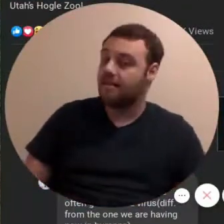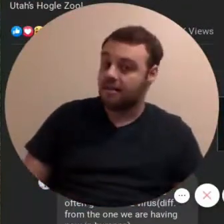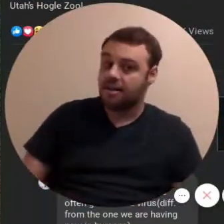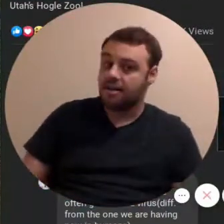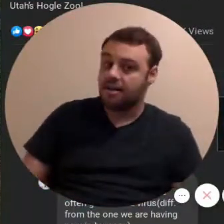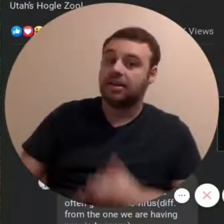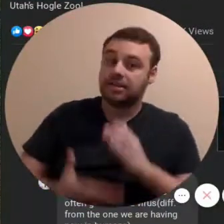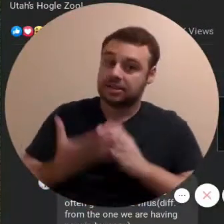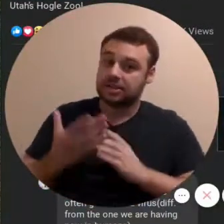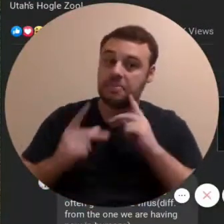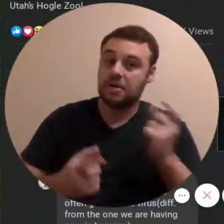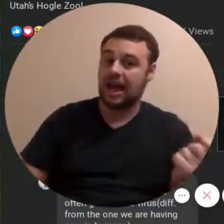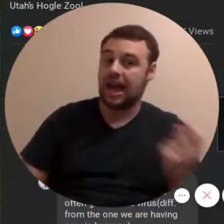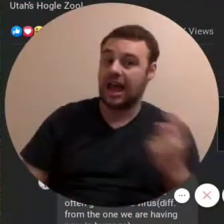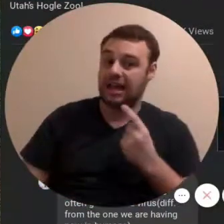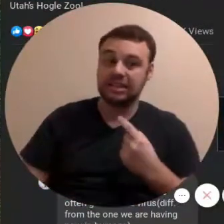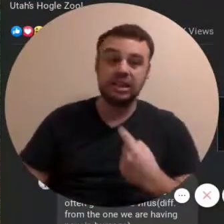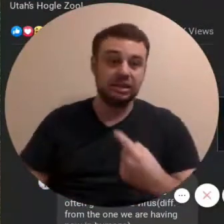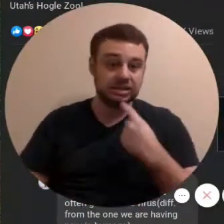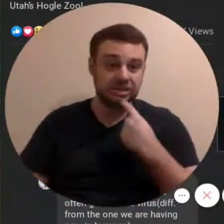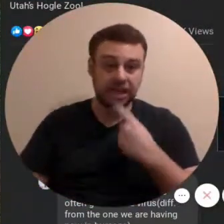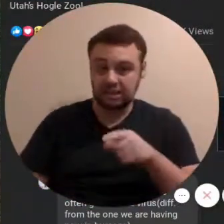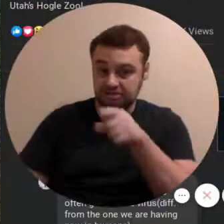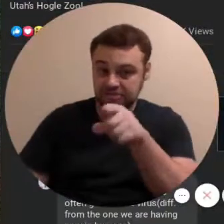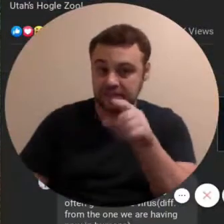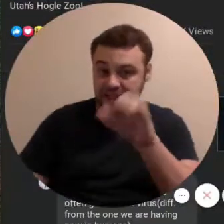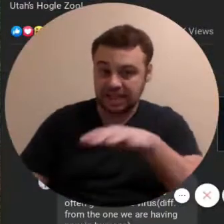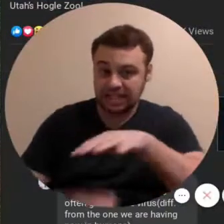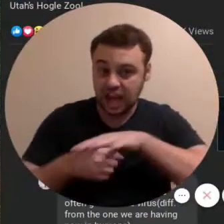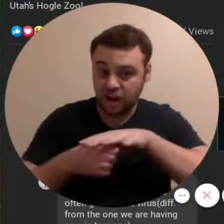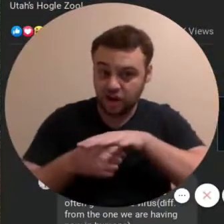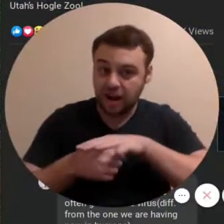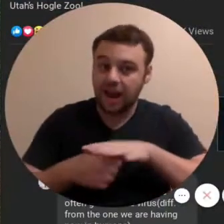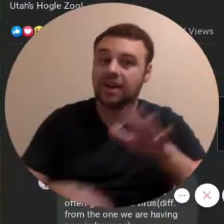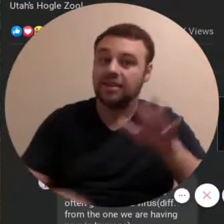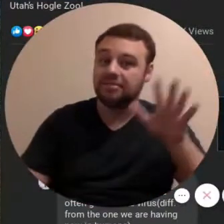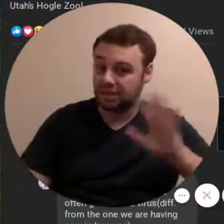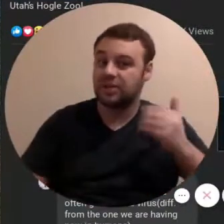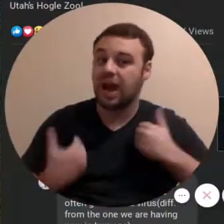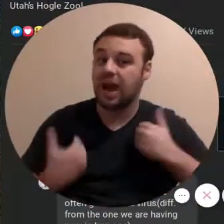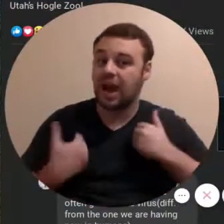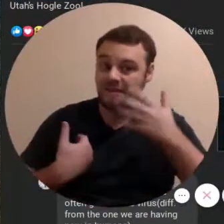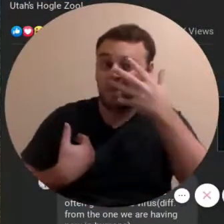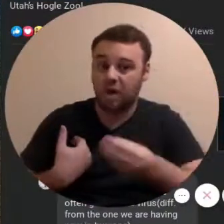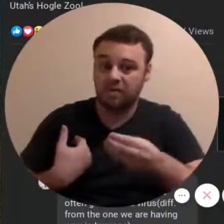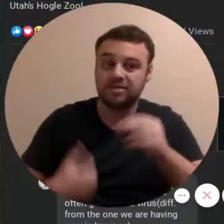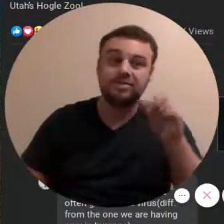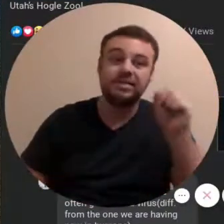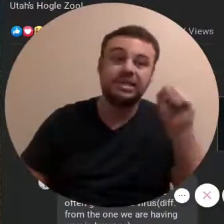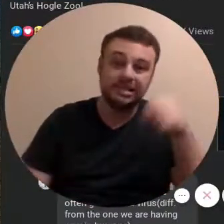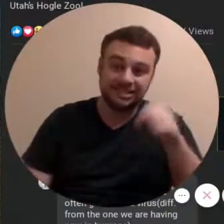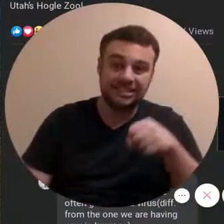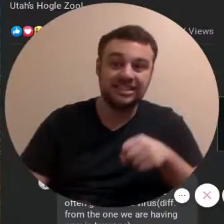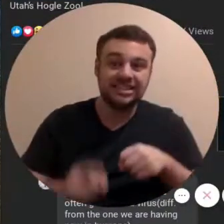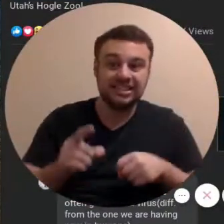wolves used to be- the lower level by SAB, and many modifications had to be made,